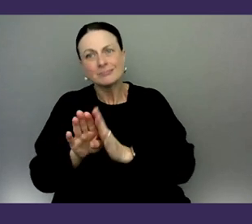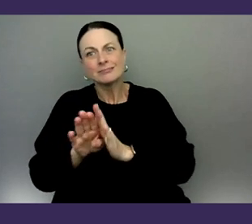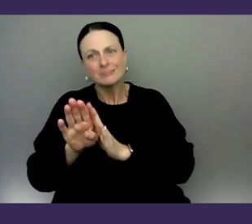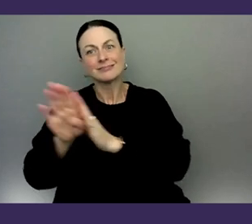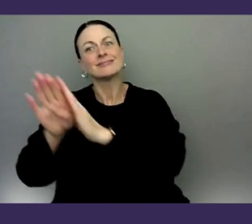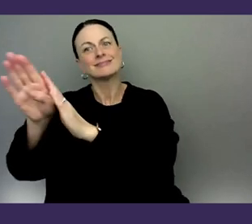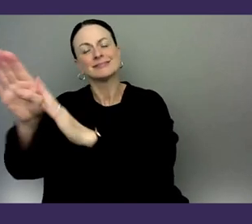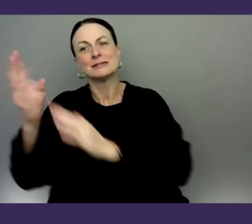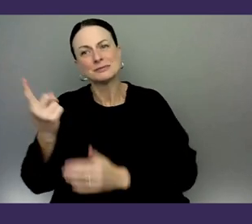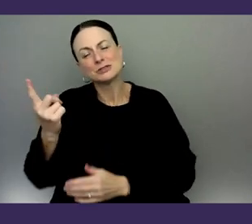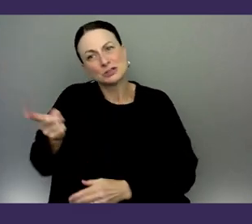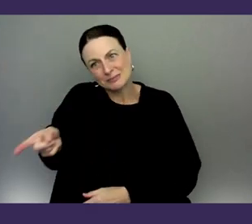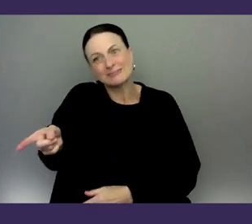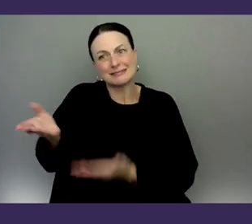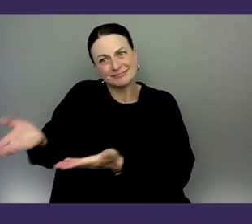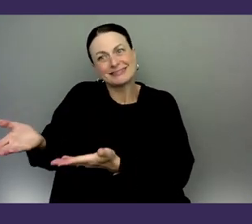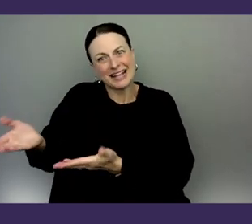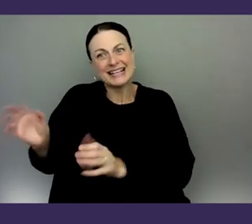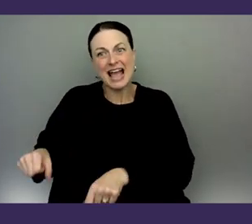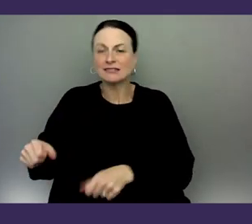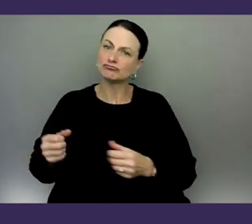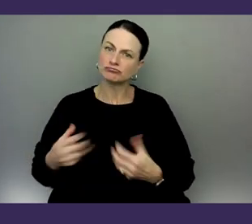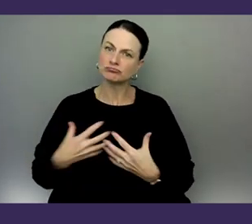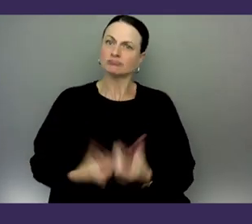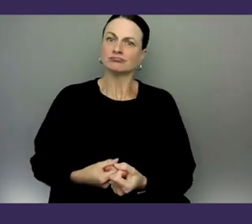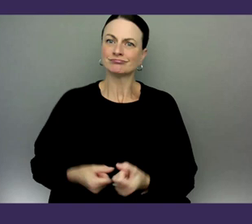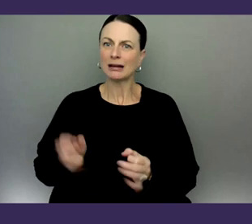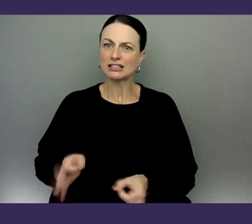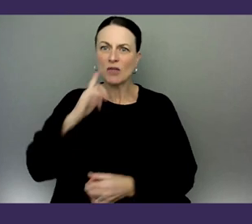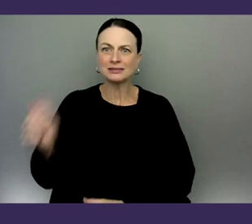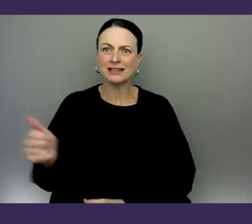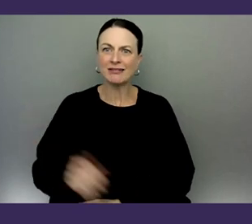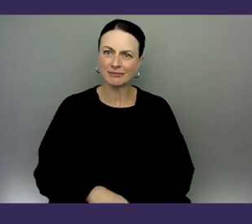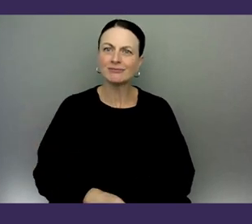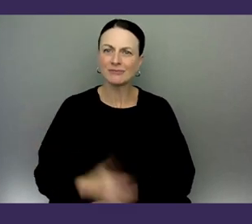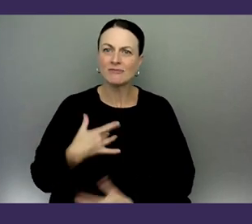to make confident decisions and feel confident in themselves